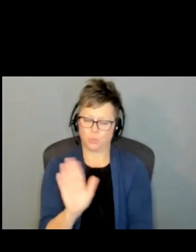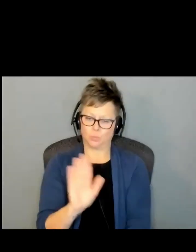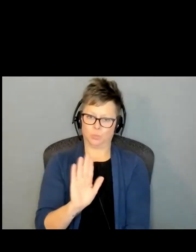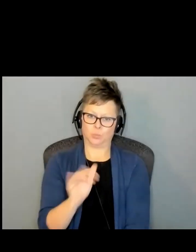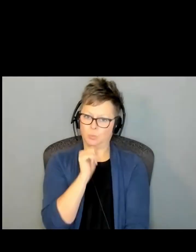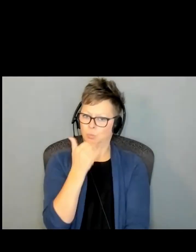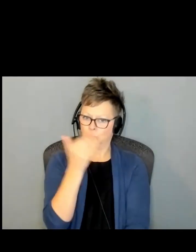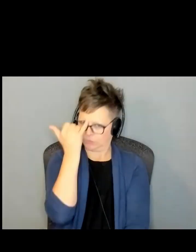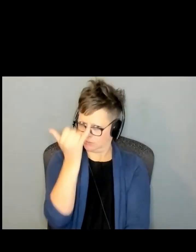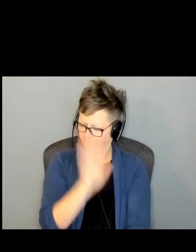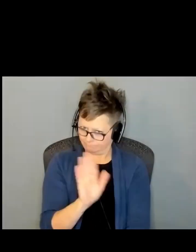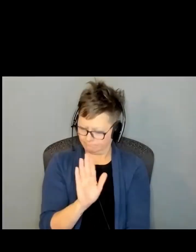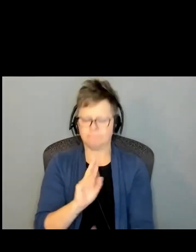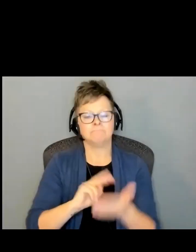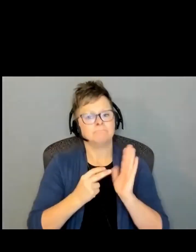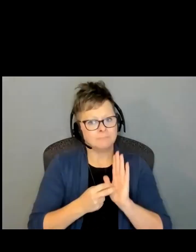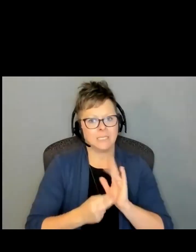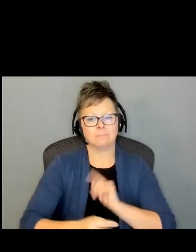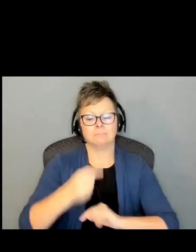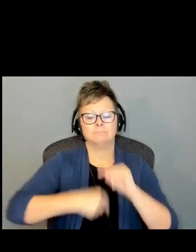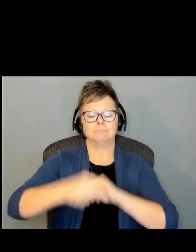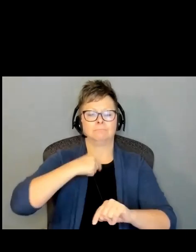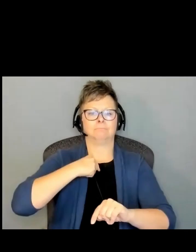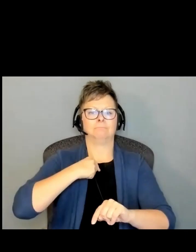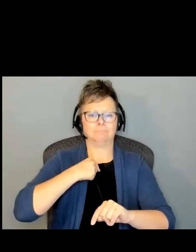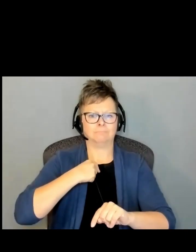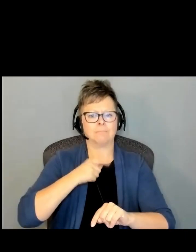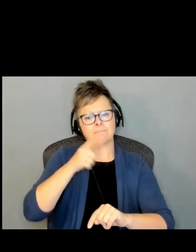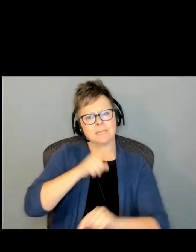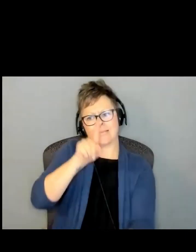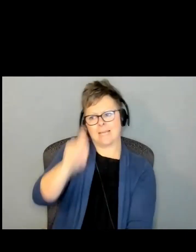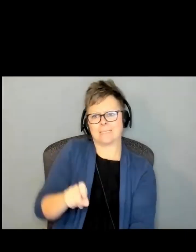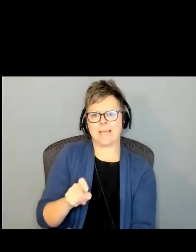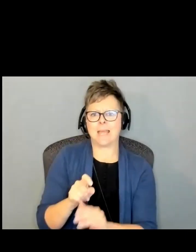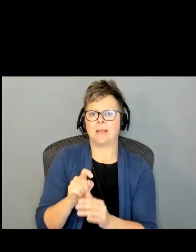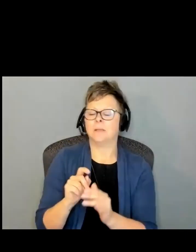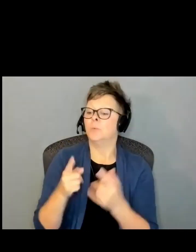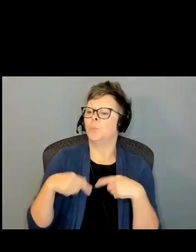And so, going back to maybe one of my earlier points of asking the question how might you we?